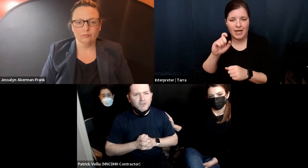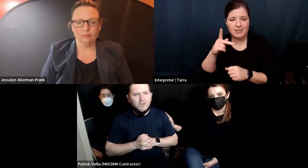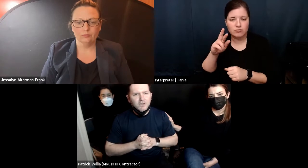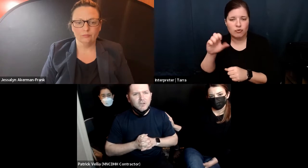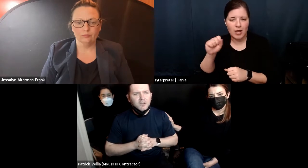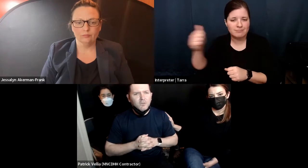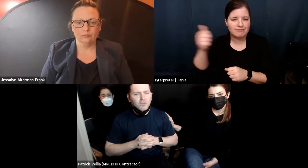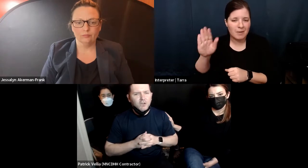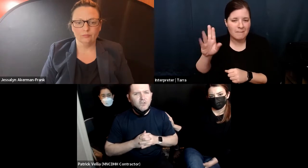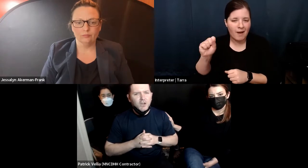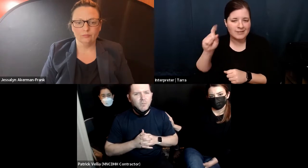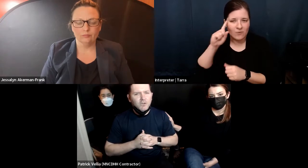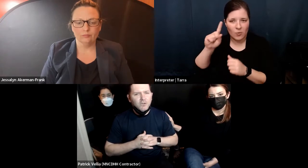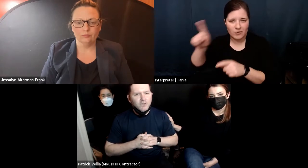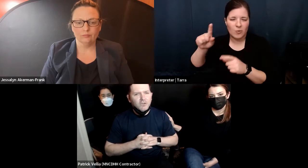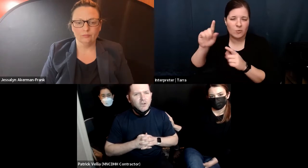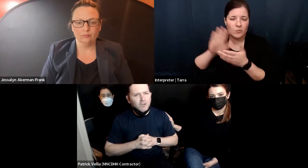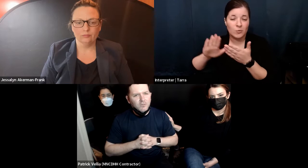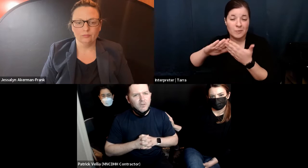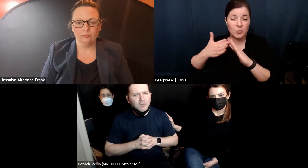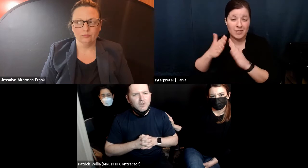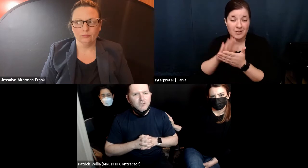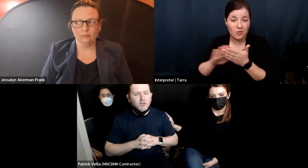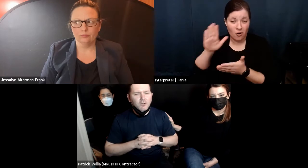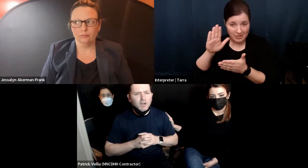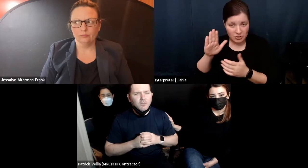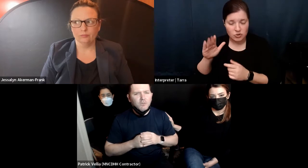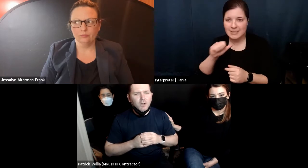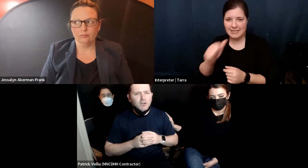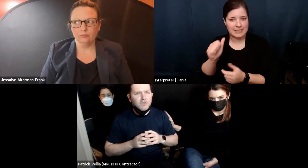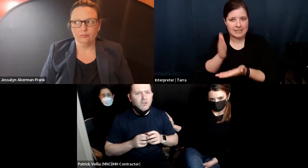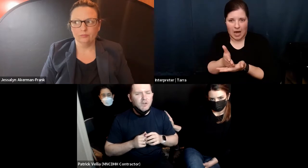For example, when I first moved to North Carolina, we thought of having me use the express bus to get into the